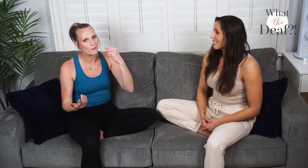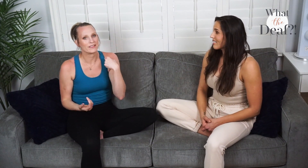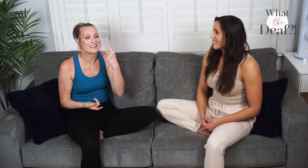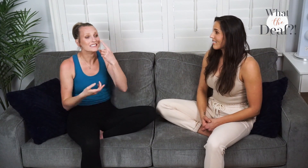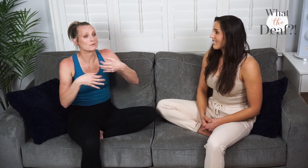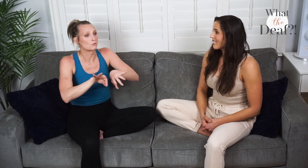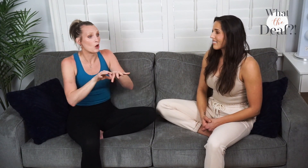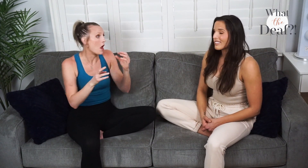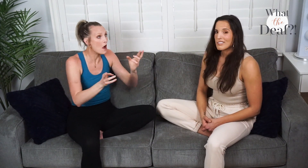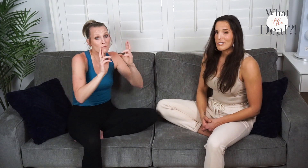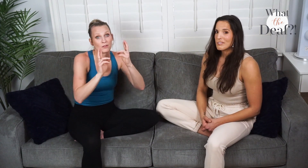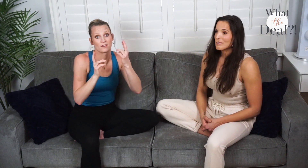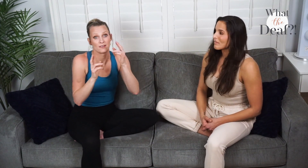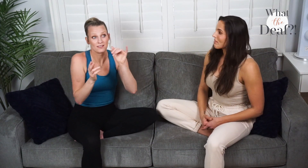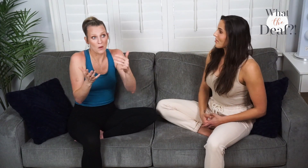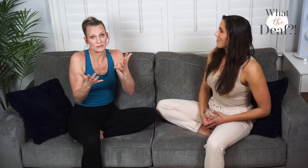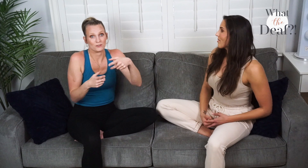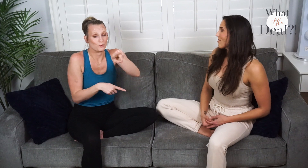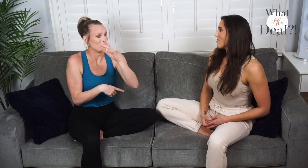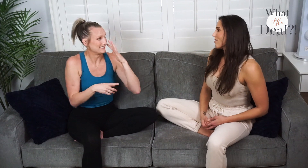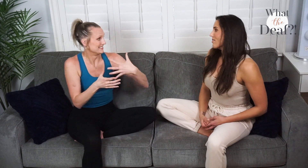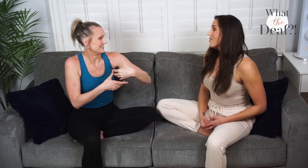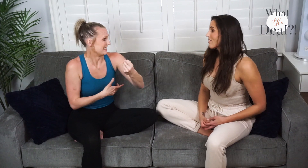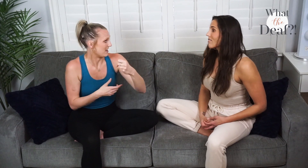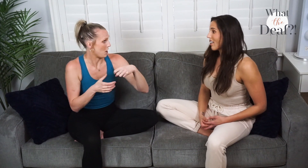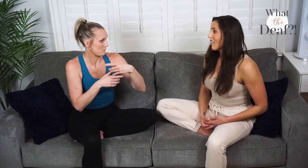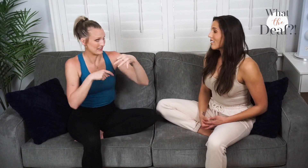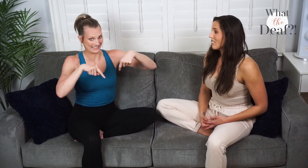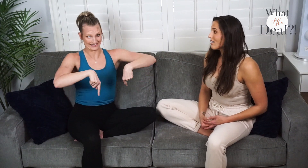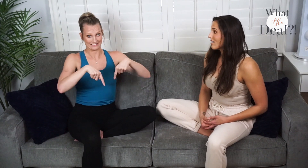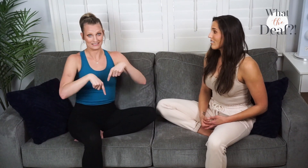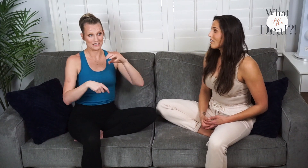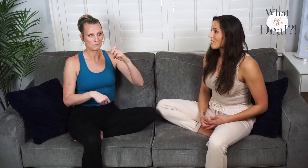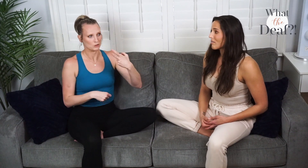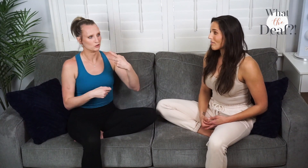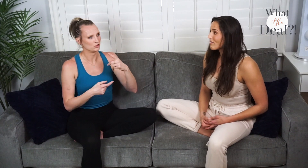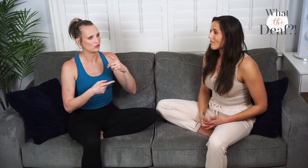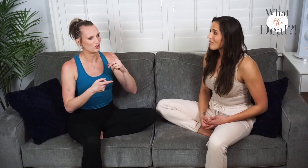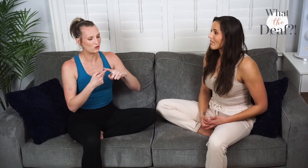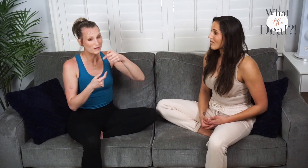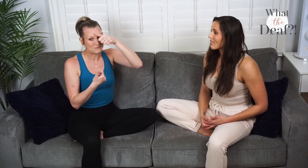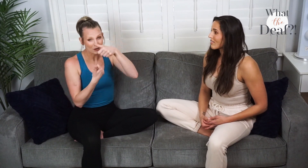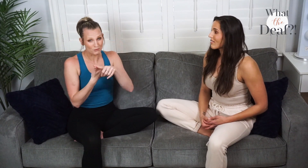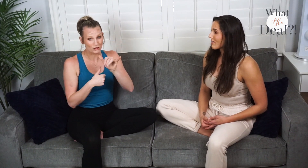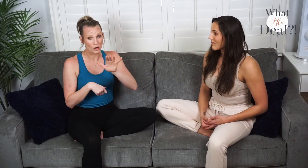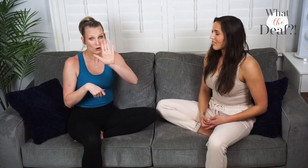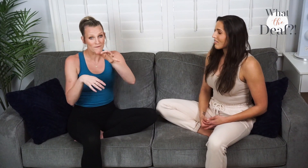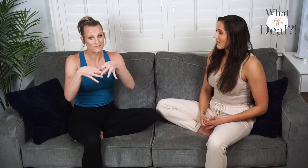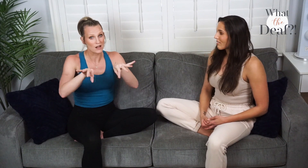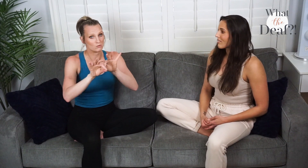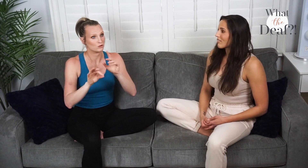And I think that’s really important, and I hope that’s what you guys will take out of this episode, is remember your value.